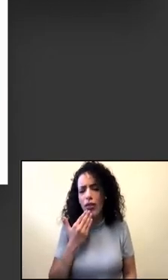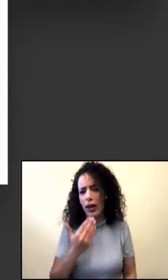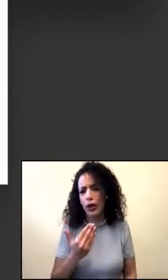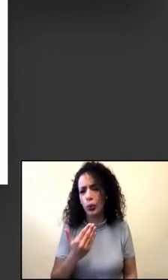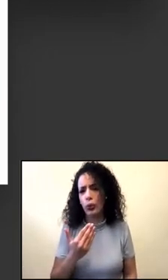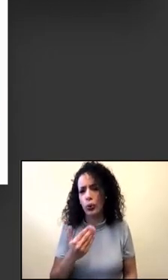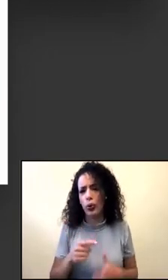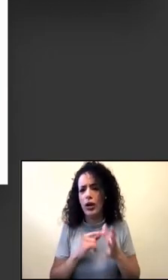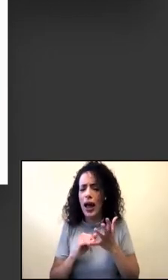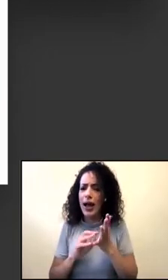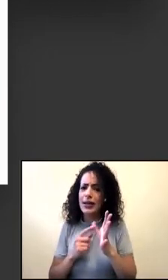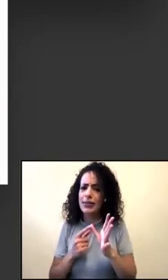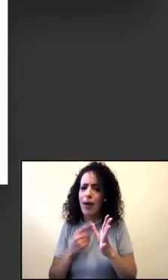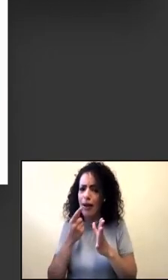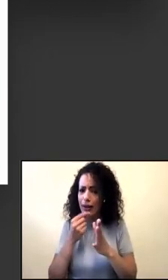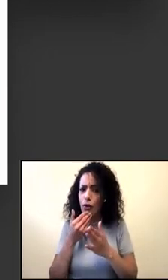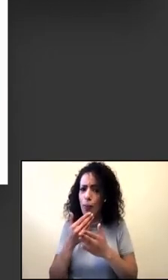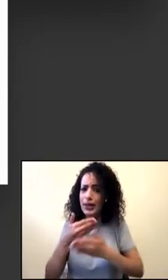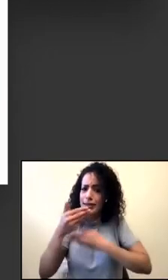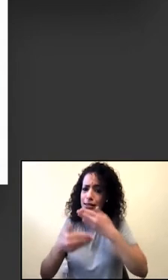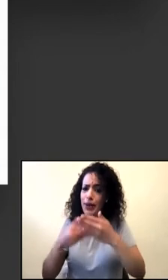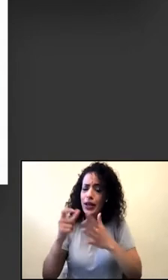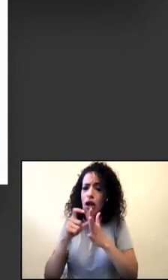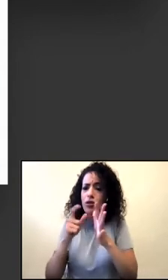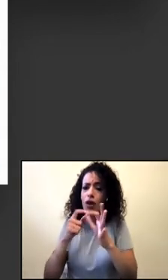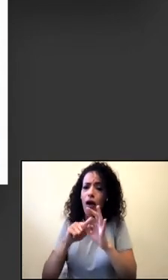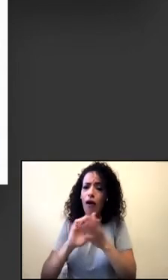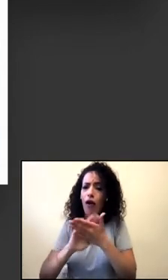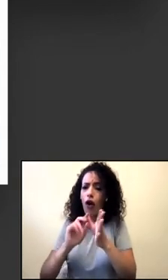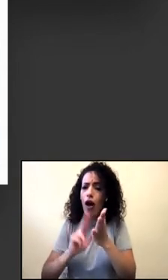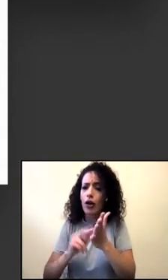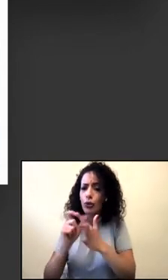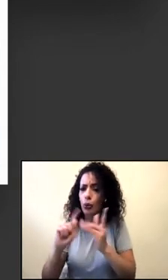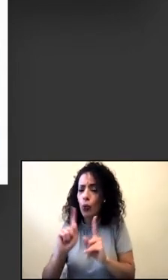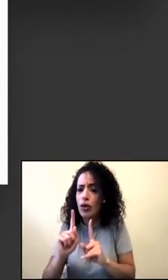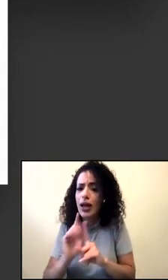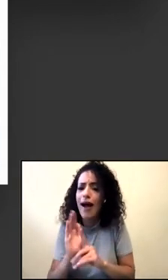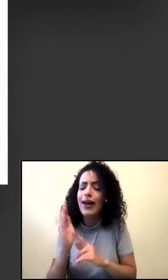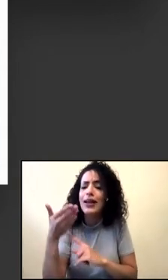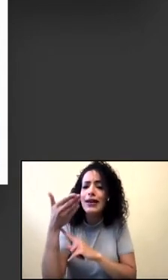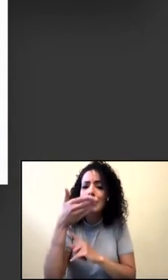Dhaqan and the camel meat and tapes project? Yeah sure, so for camel meat and tapes, we